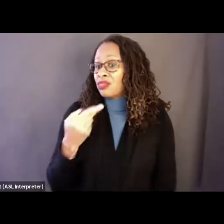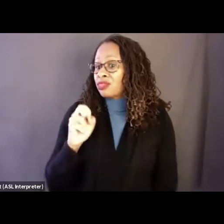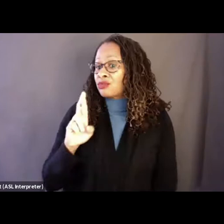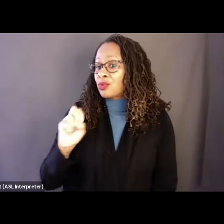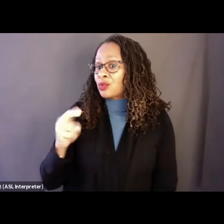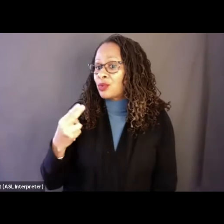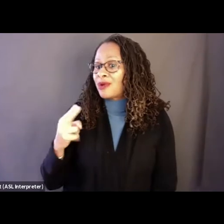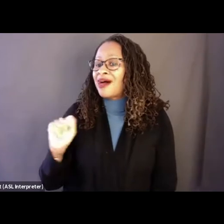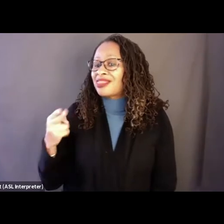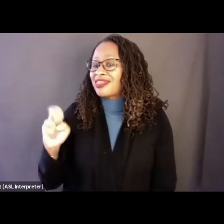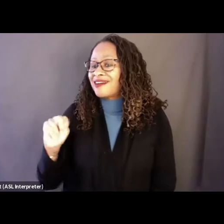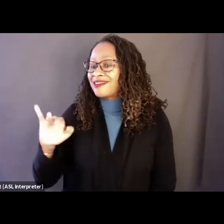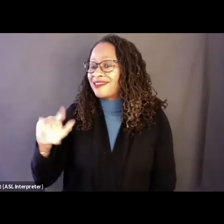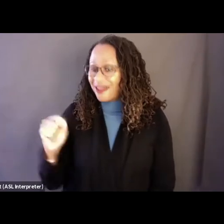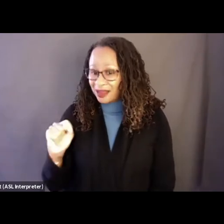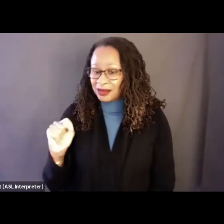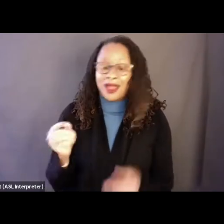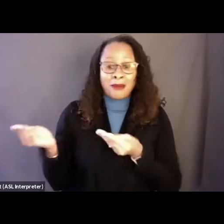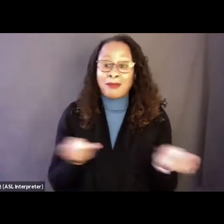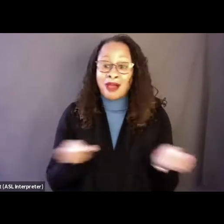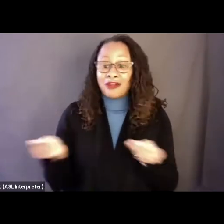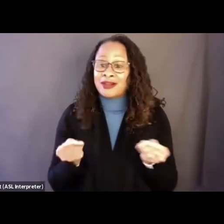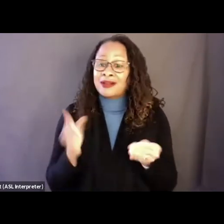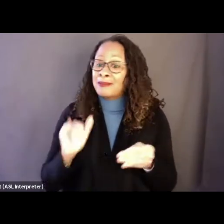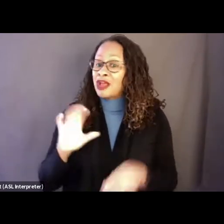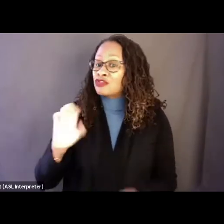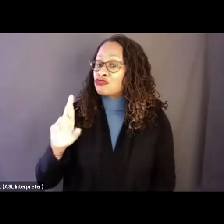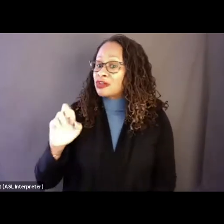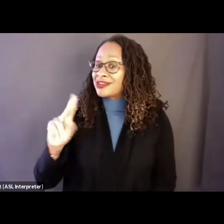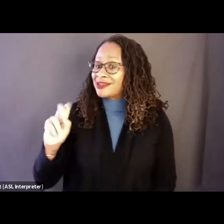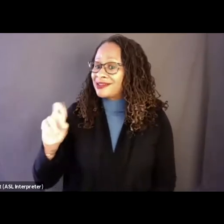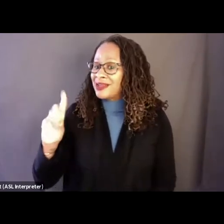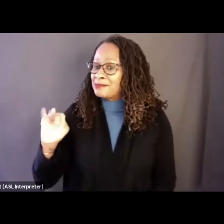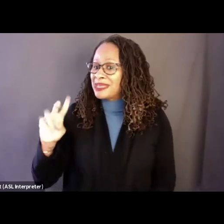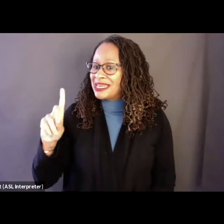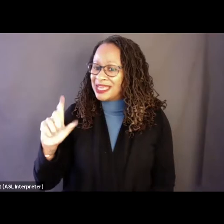moderated by Crooked Media, Shaniqua McClendon. We're very excited to have you all here.